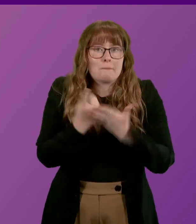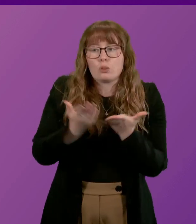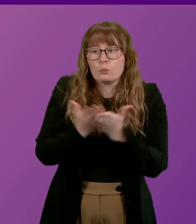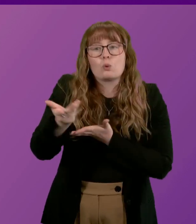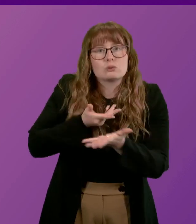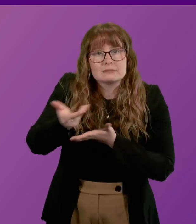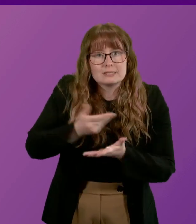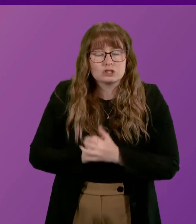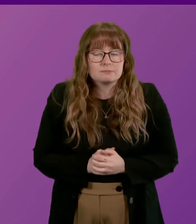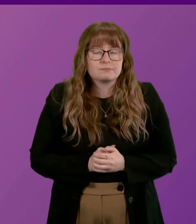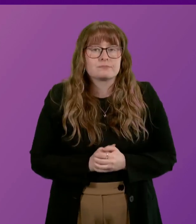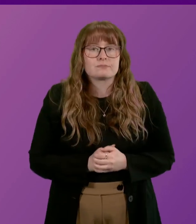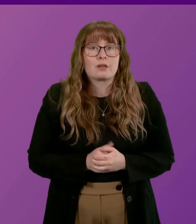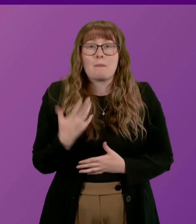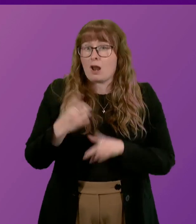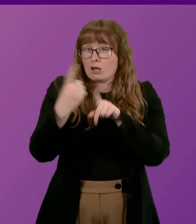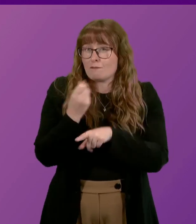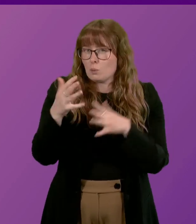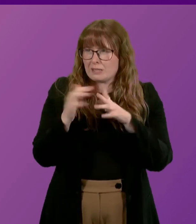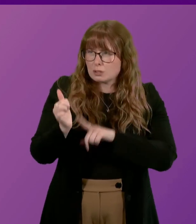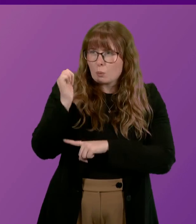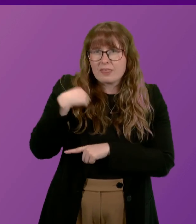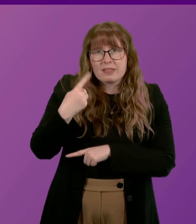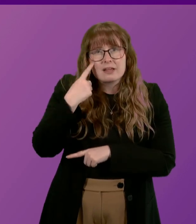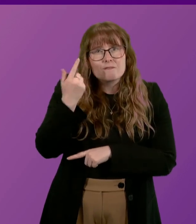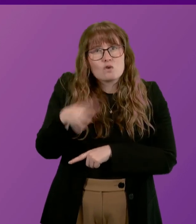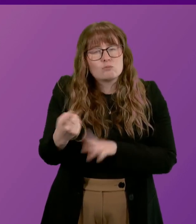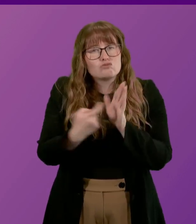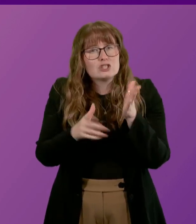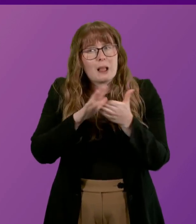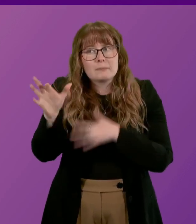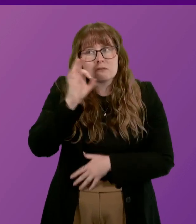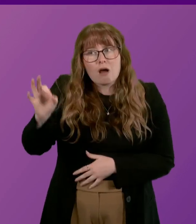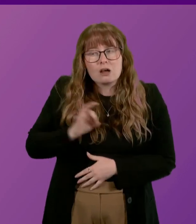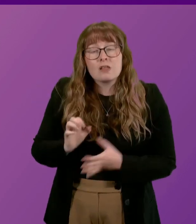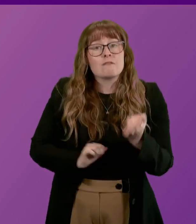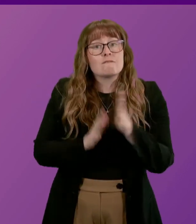As I said in response to a question a few weeks ago, which I think was from Rachael Hamilton, the Scottish Fire and Rescue Service must, in coming to any operational decisions, be